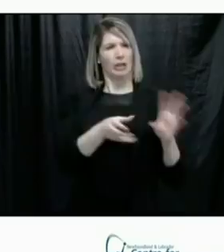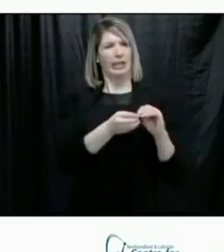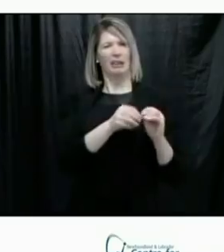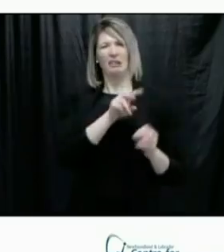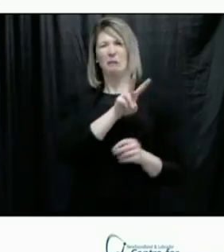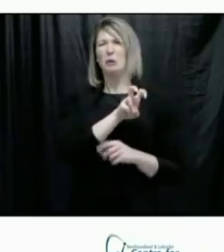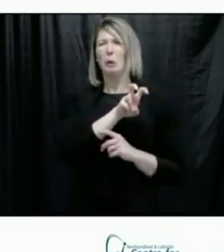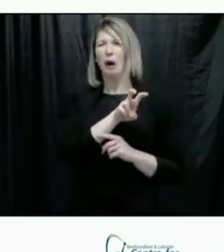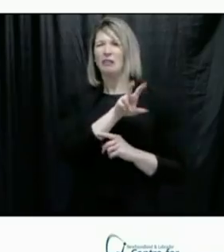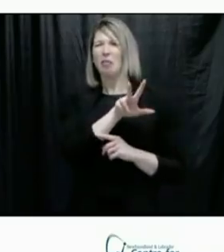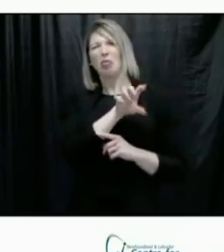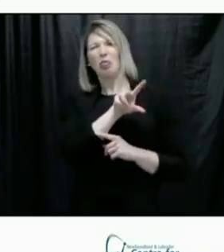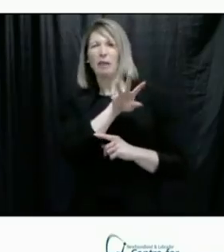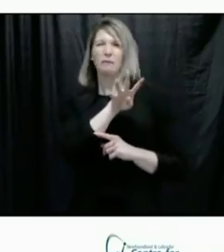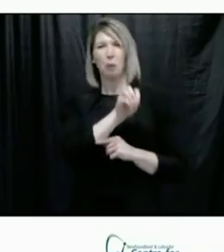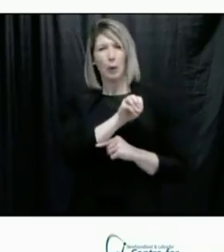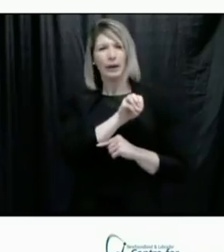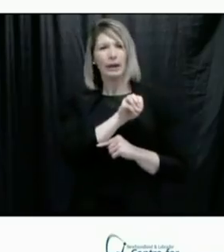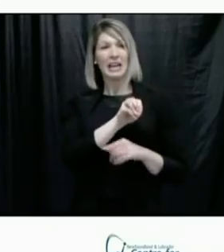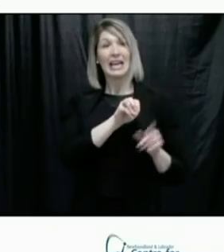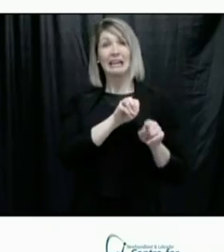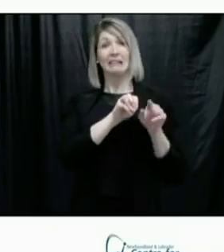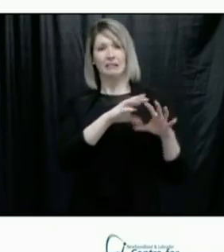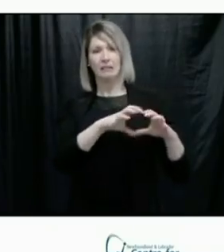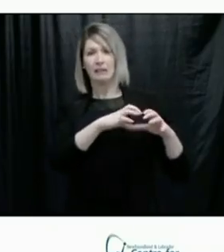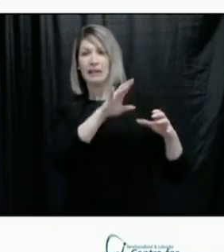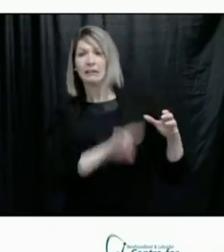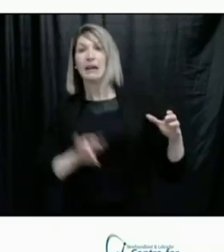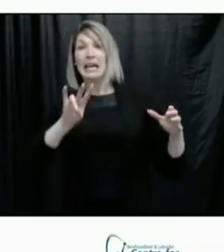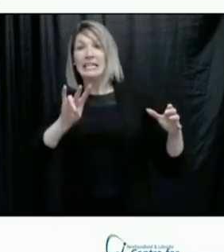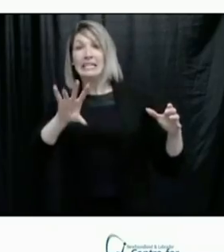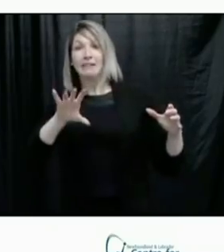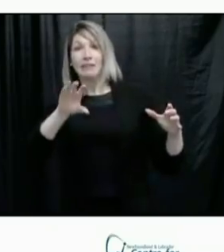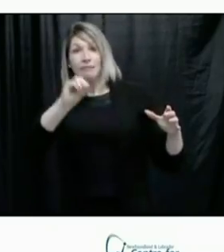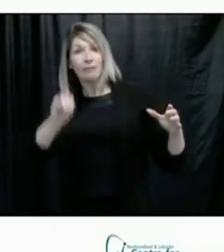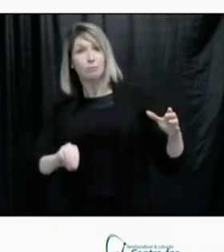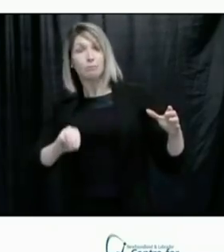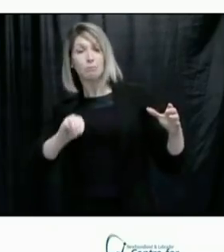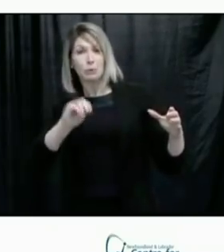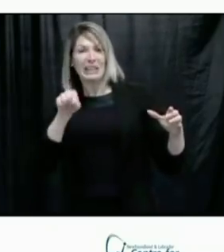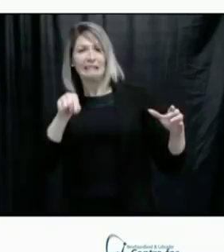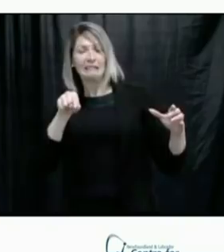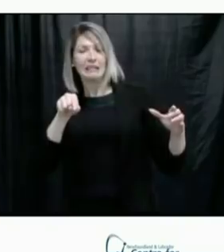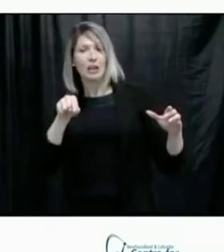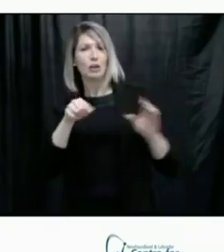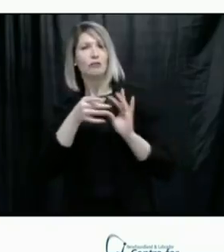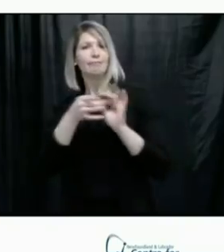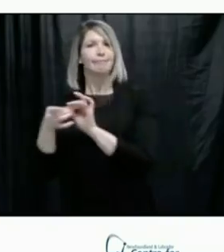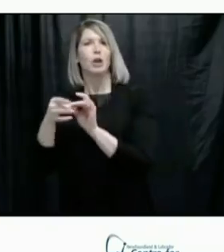HOME COHORT AND THEIR DYNAMICS